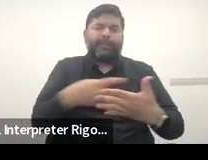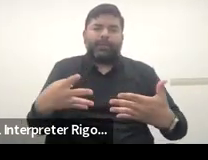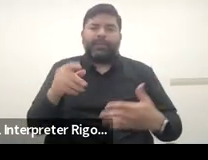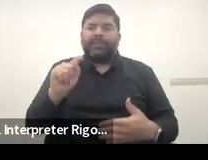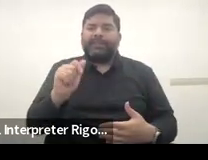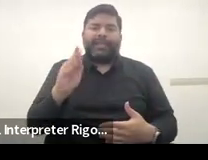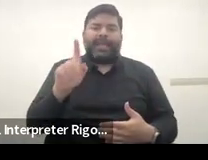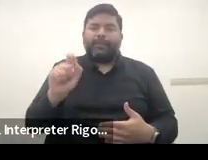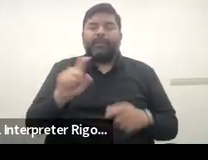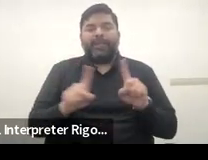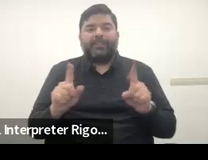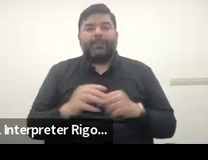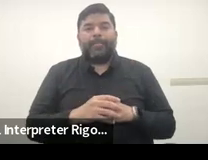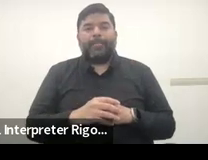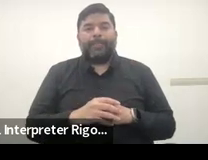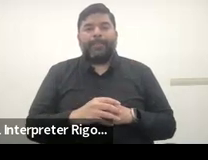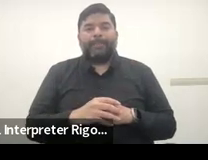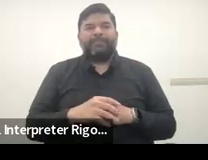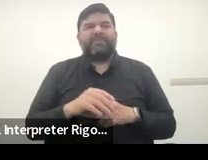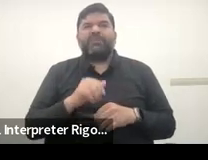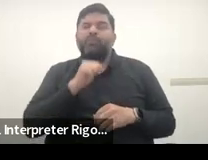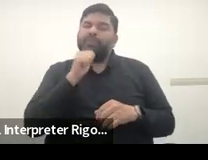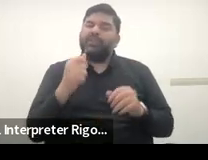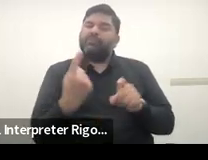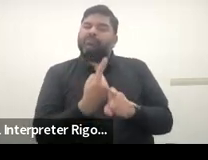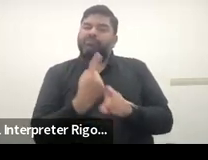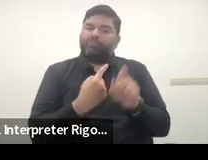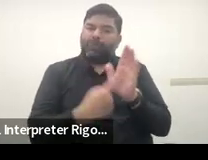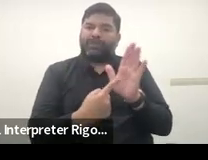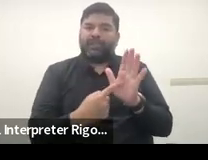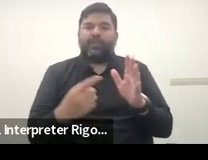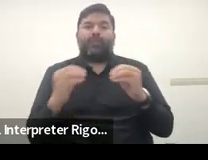under it would under-represent the sort of more complicated relationships that are going